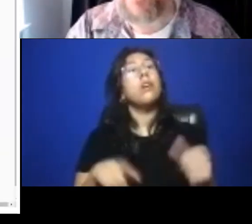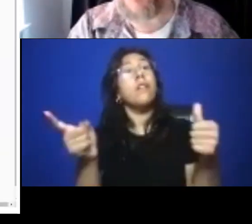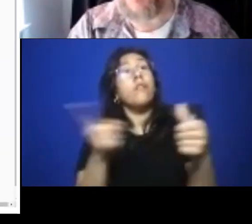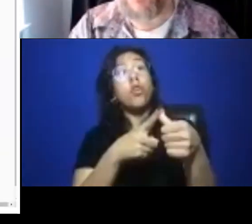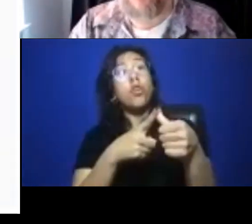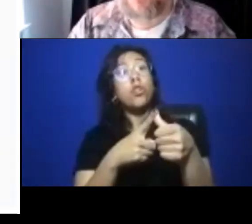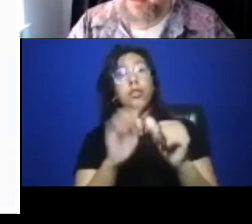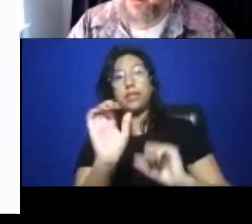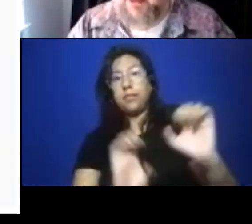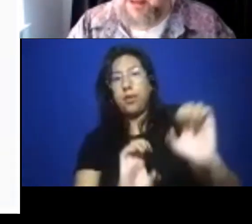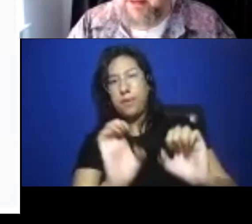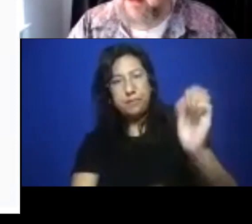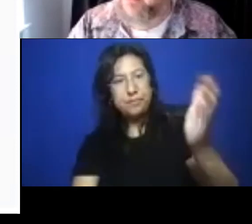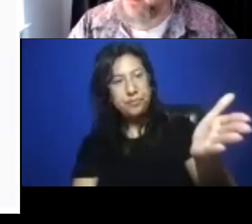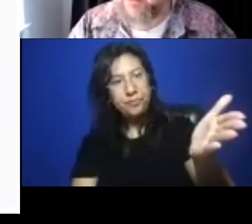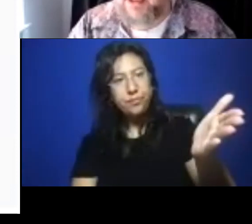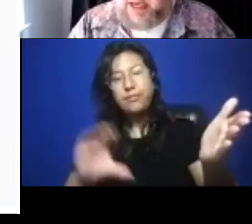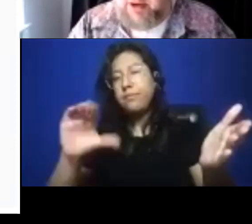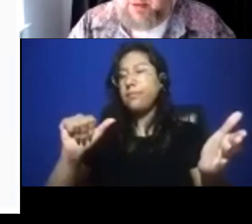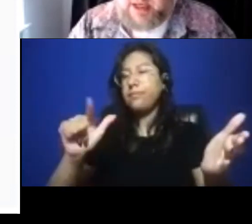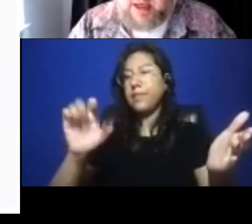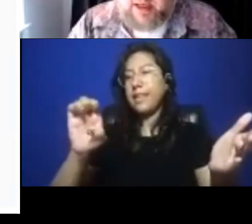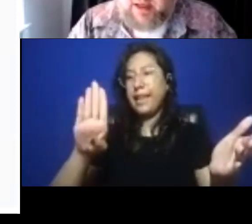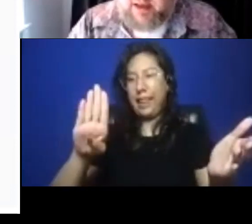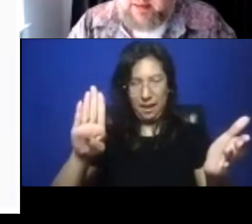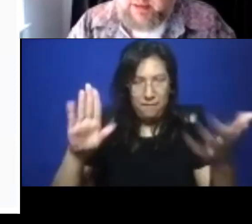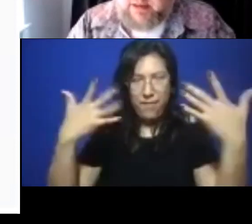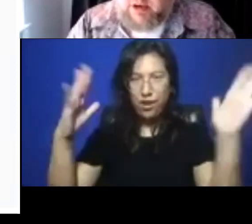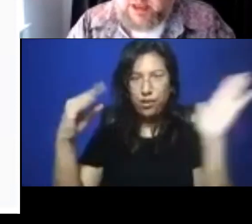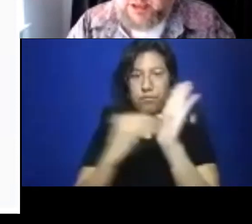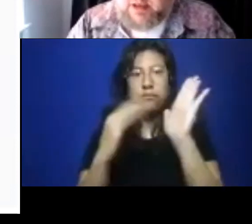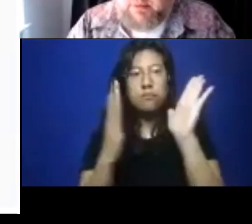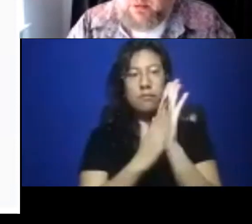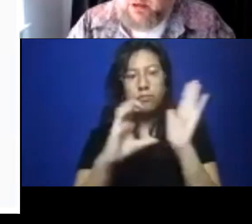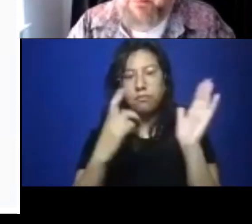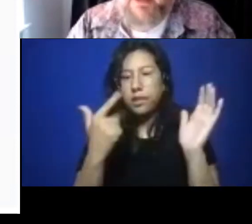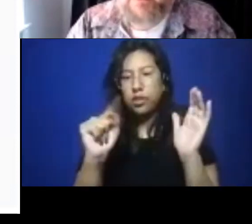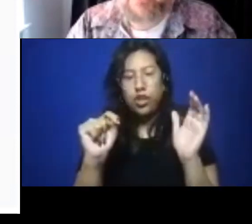and Caleb put it in the chat already and I'm gonna launch our poll.